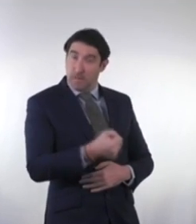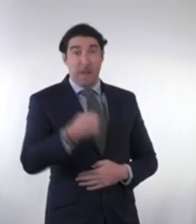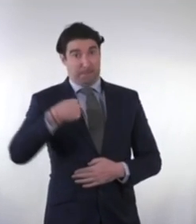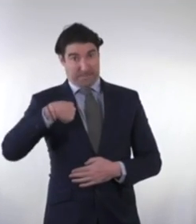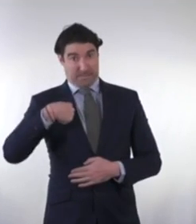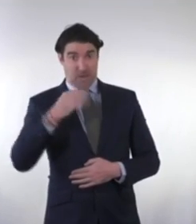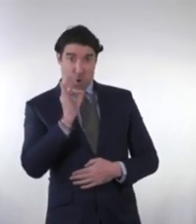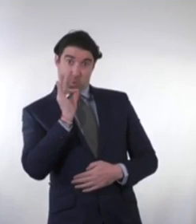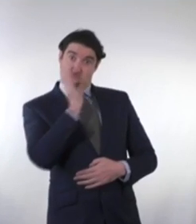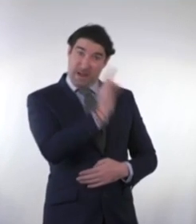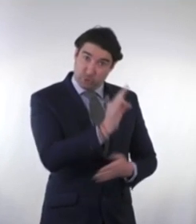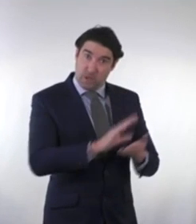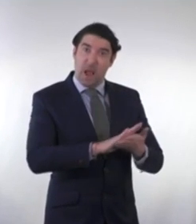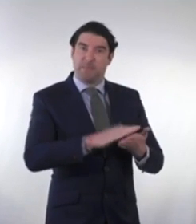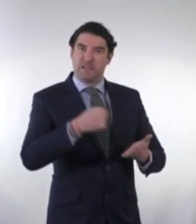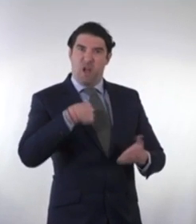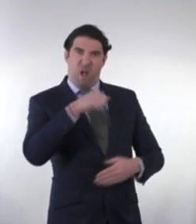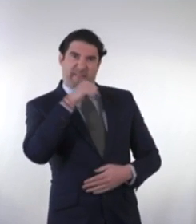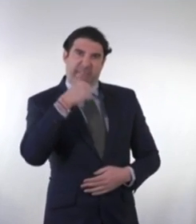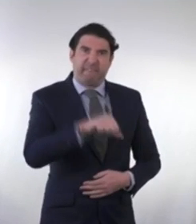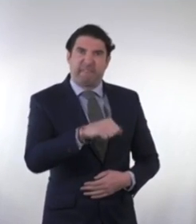The Prime Minister I am a keen student of democratic principles,